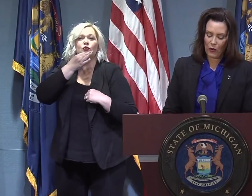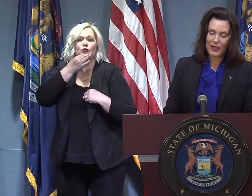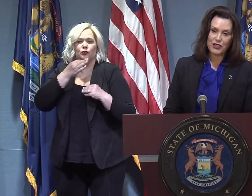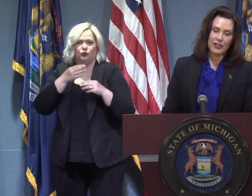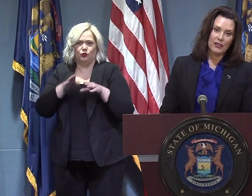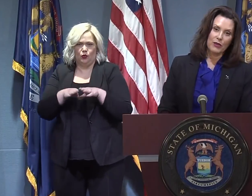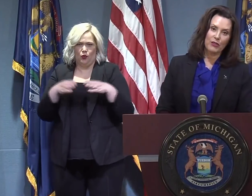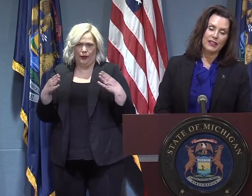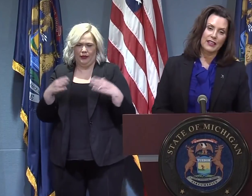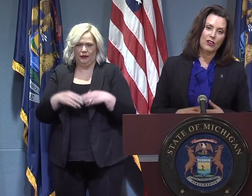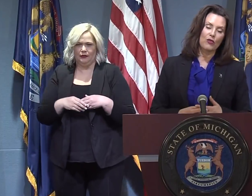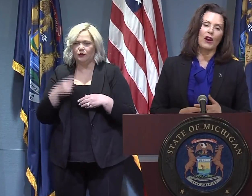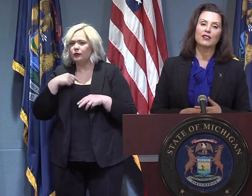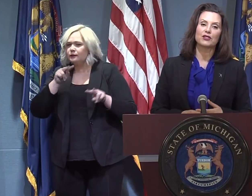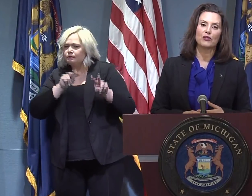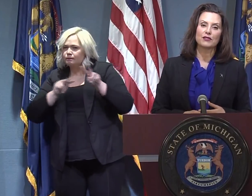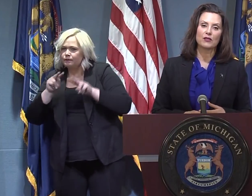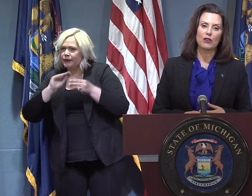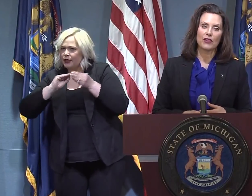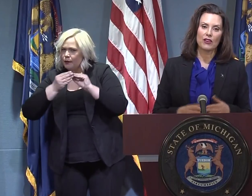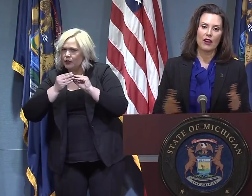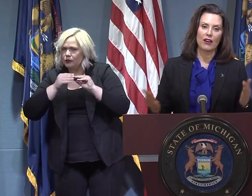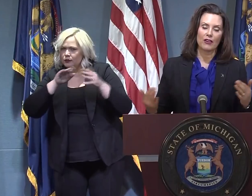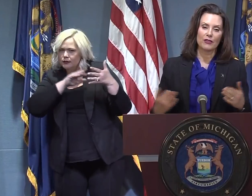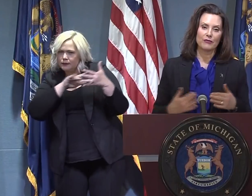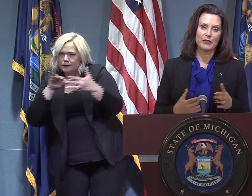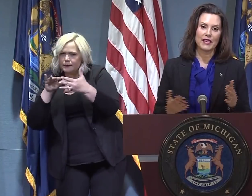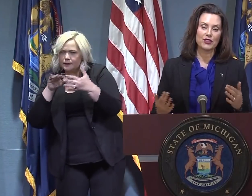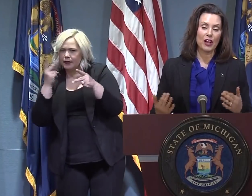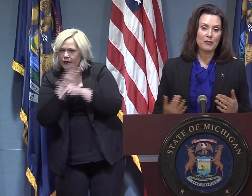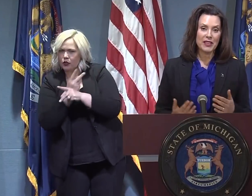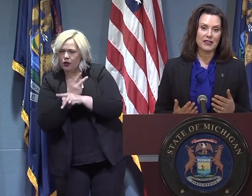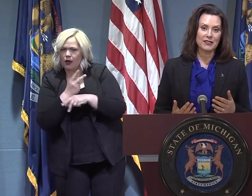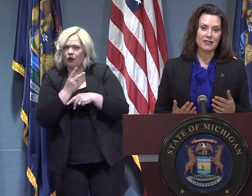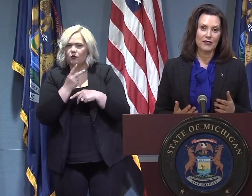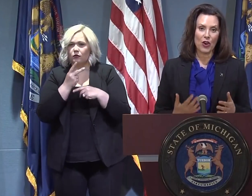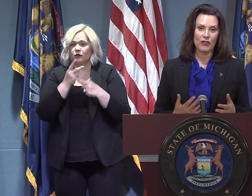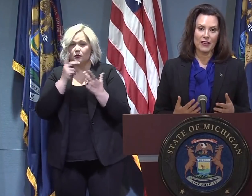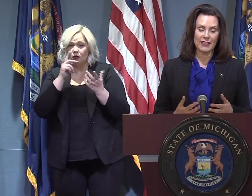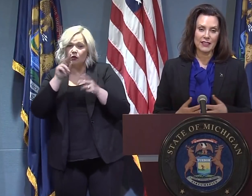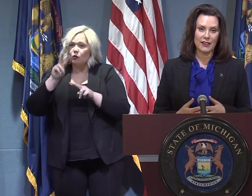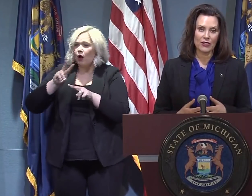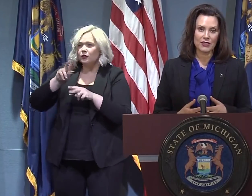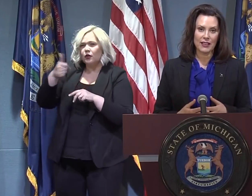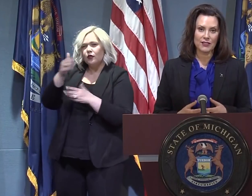OPTMYSTICS. CAUTIOUSLY, BUT OPTIMISTIC NONE THE LESS. WE ARE WATCHING AND WILL